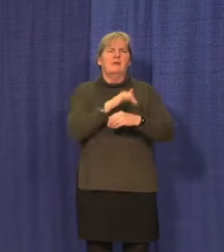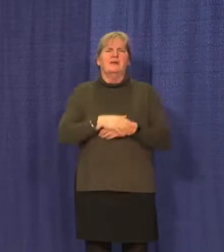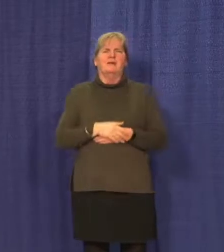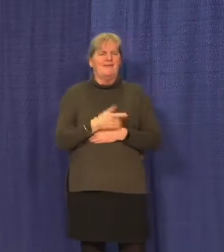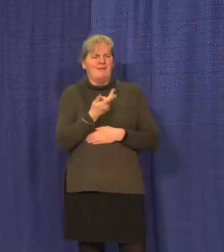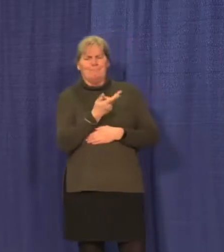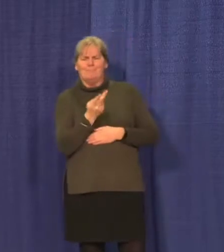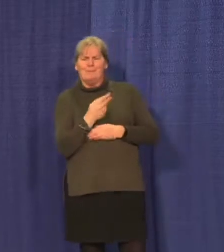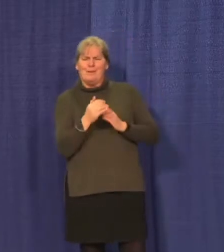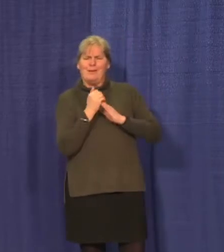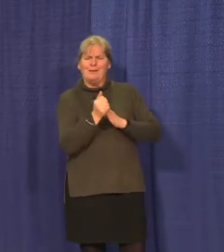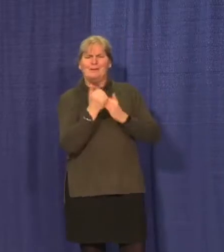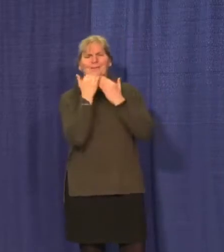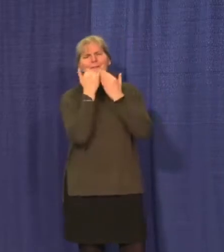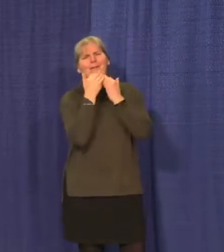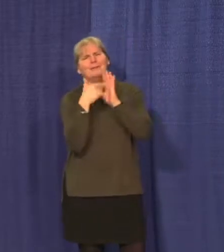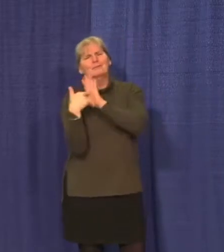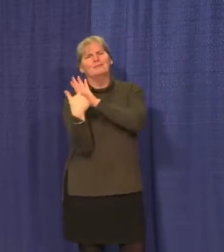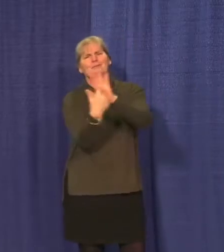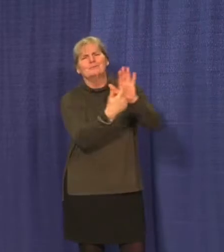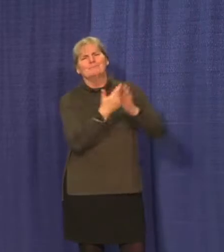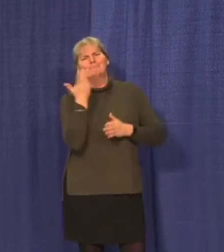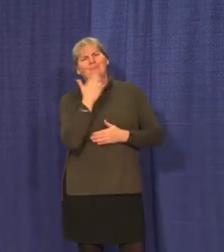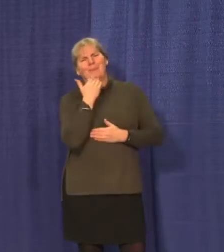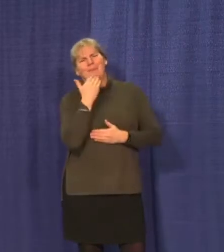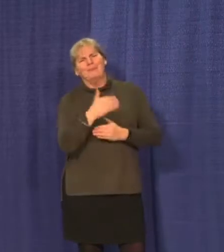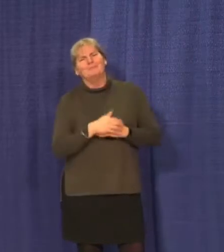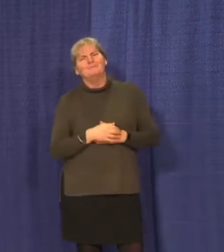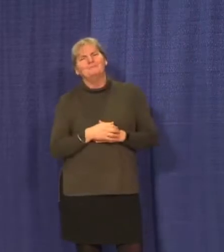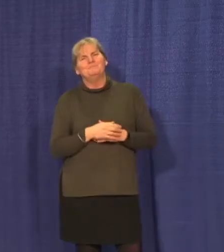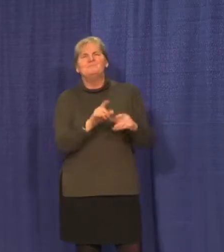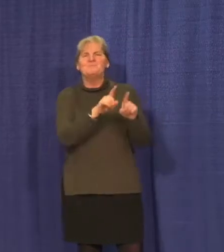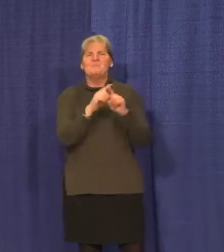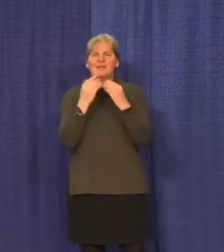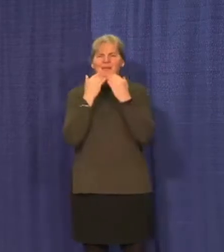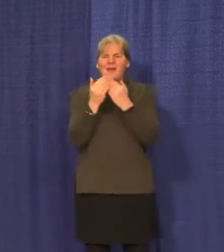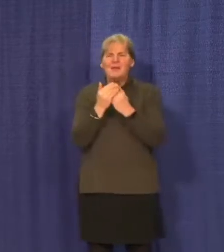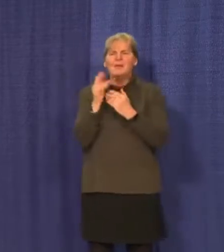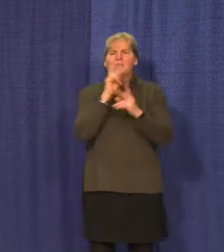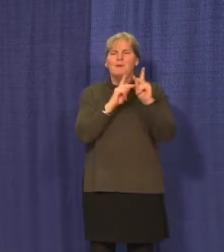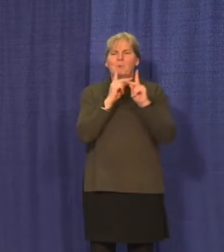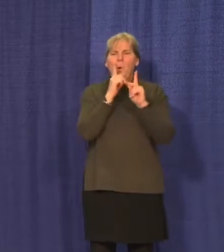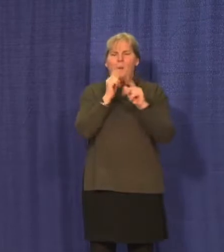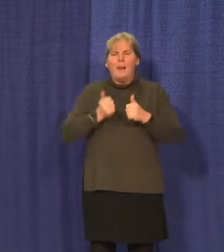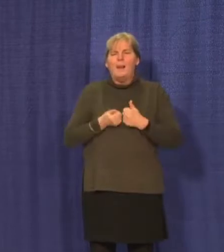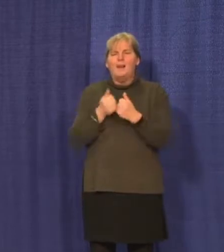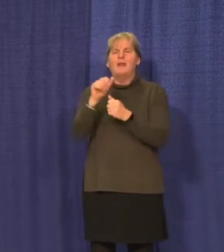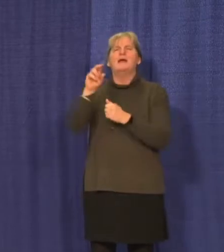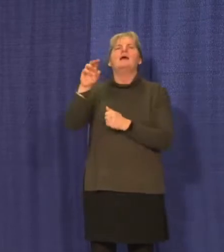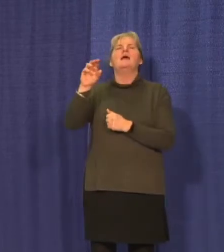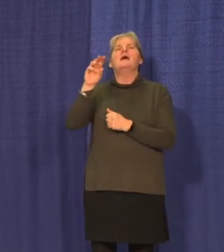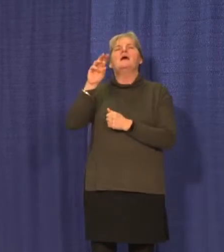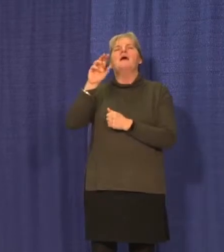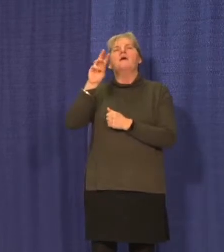it is wonderful to see. So thank you very much. I also want to thank everybody in Watson Lake, lower post, Lee